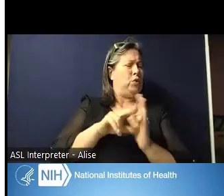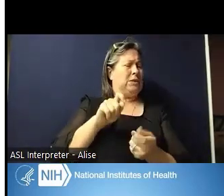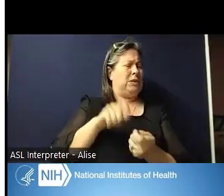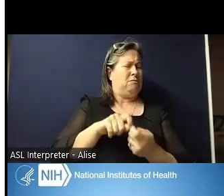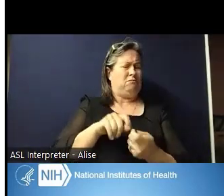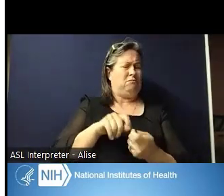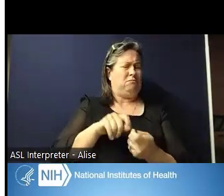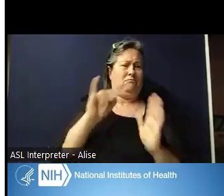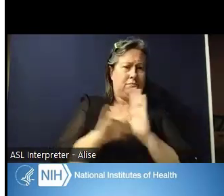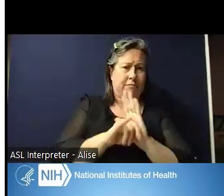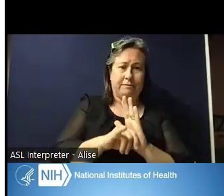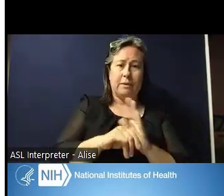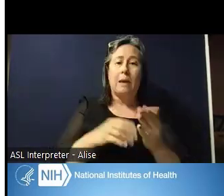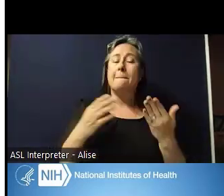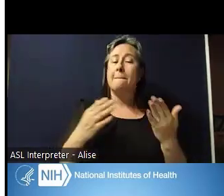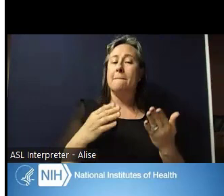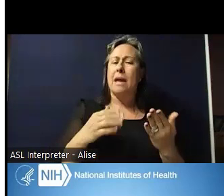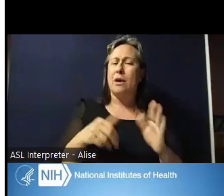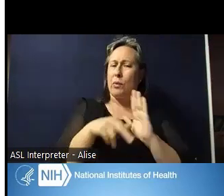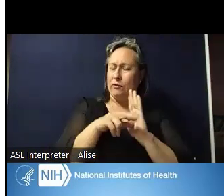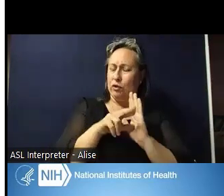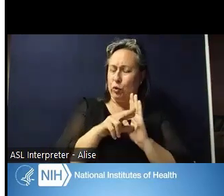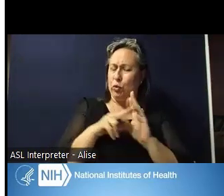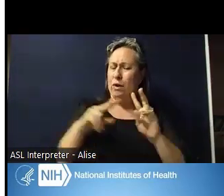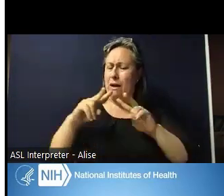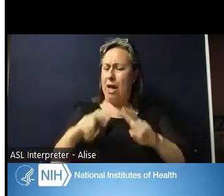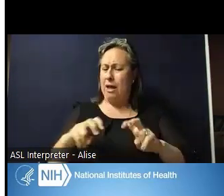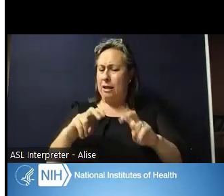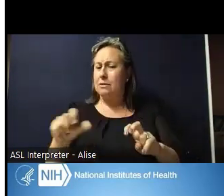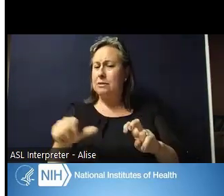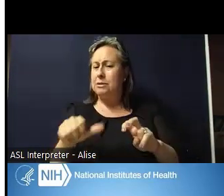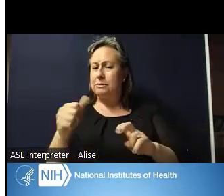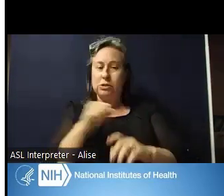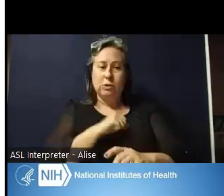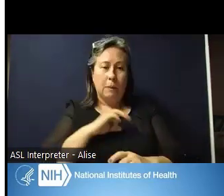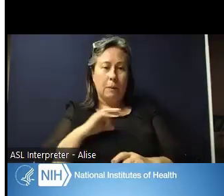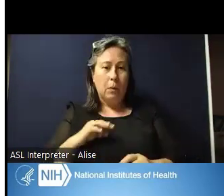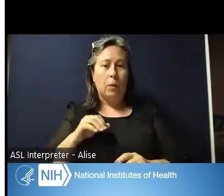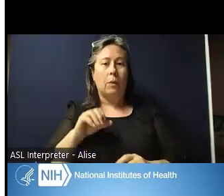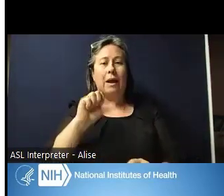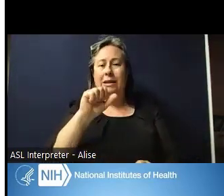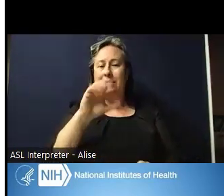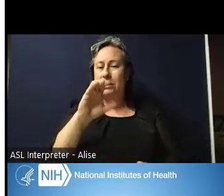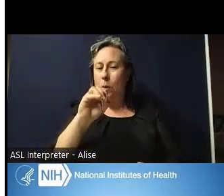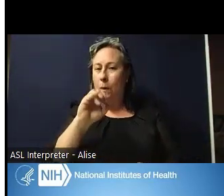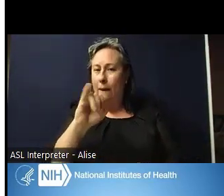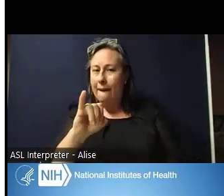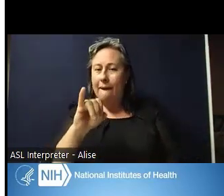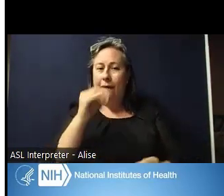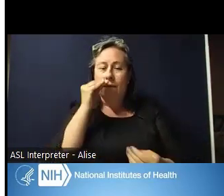They may review and analyze the other support or FCOI information or Biosketch,